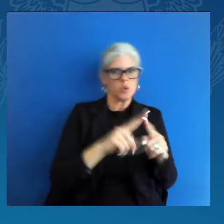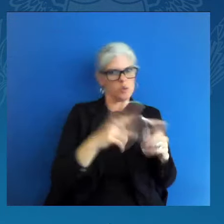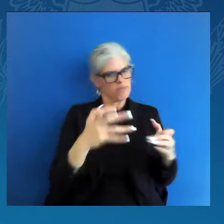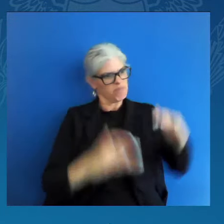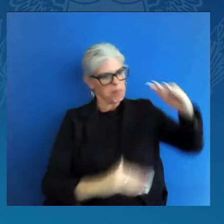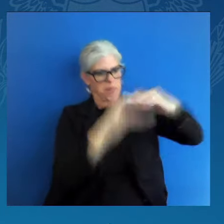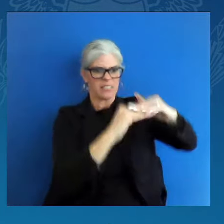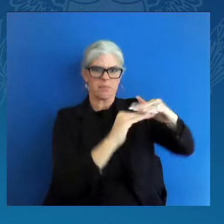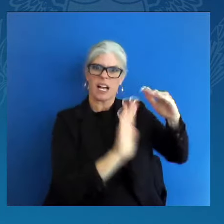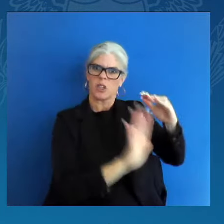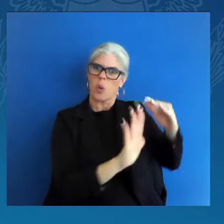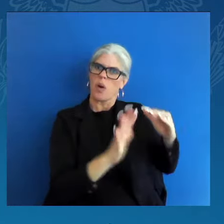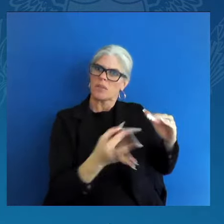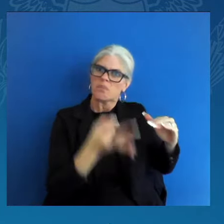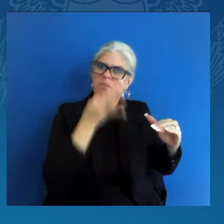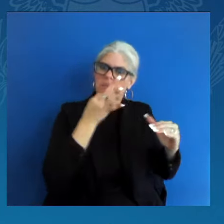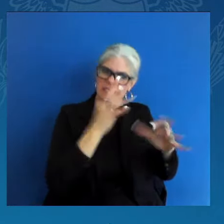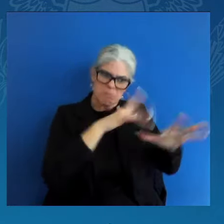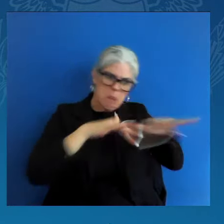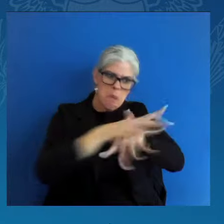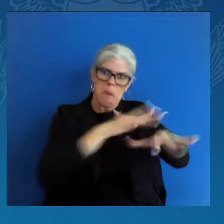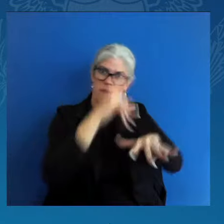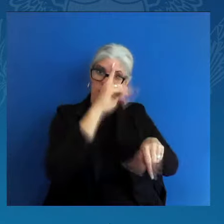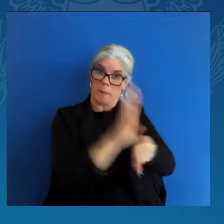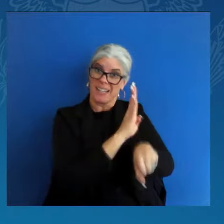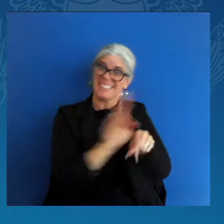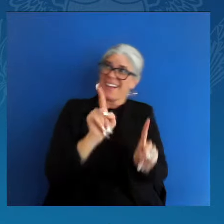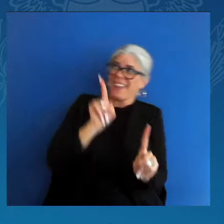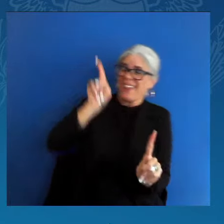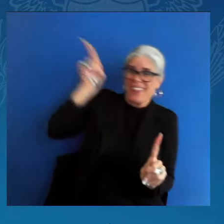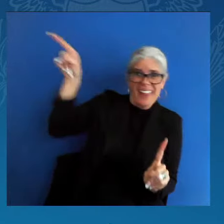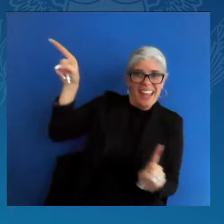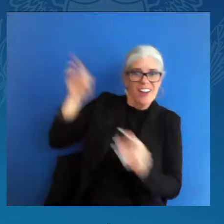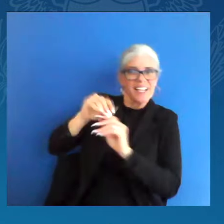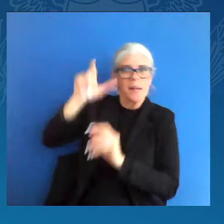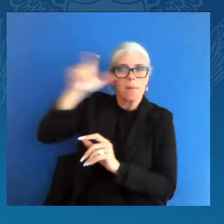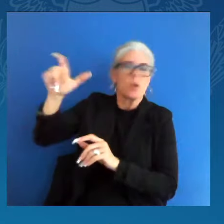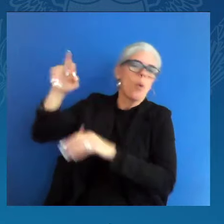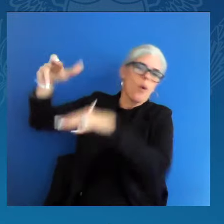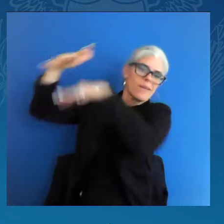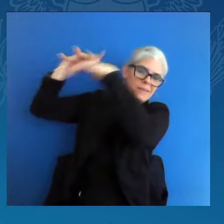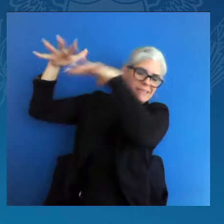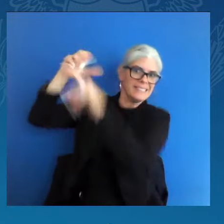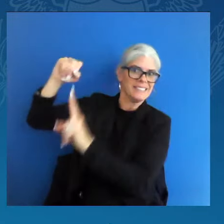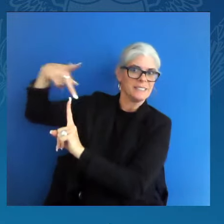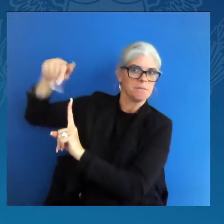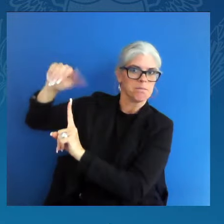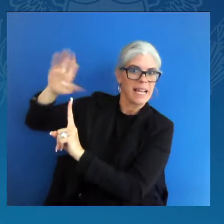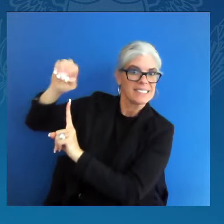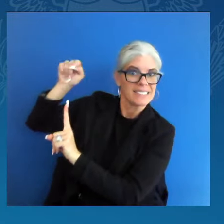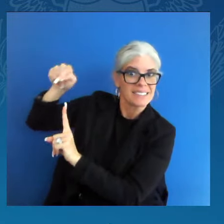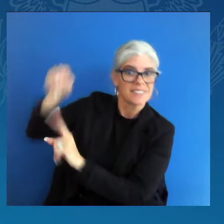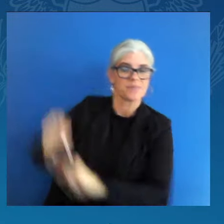Unless properly monitored, tracked and accounted for, space weather is going to pose a significant danger